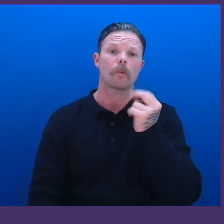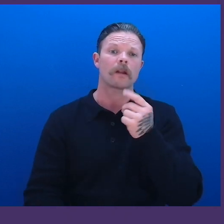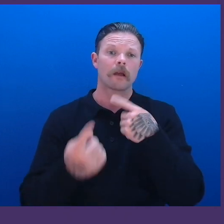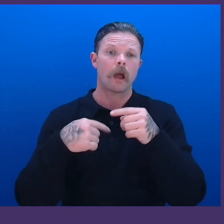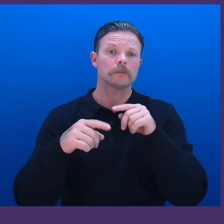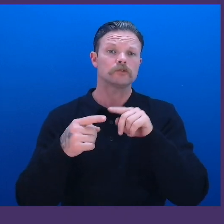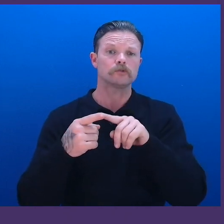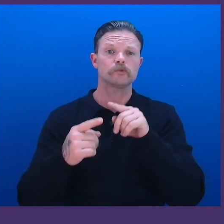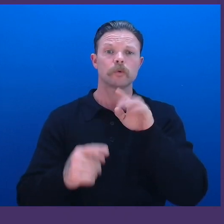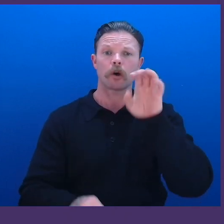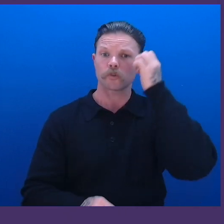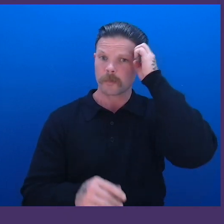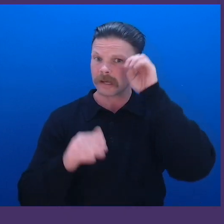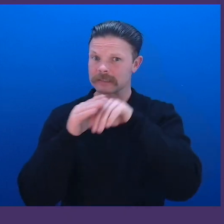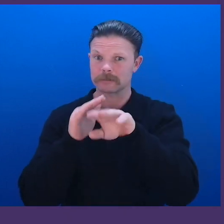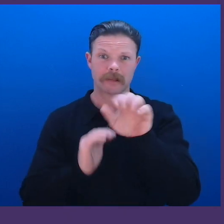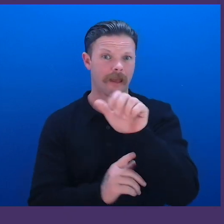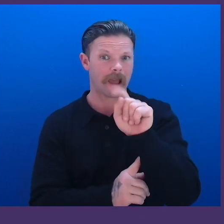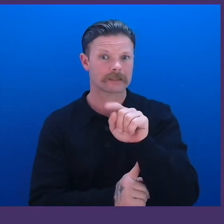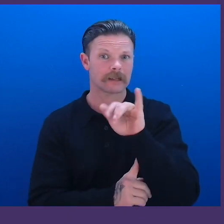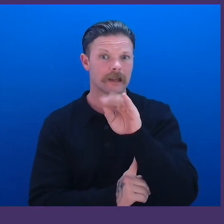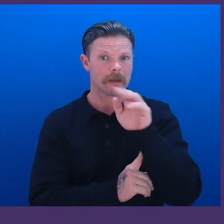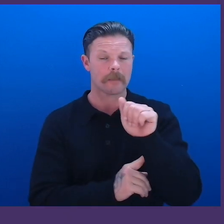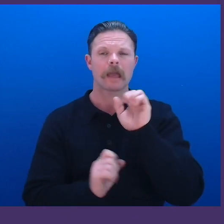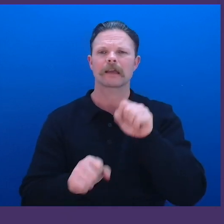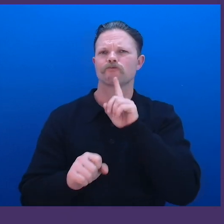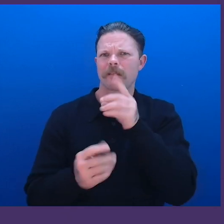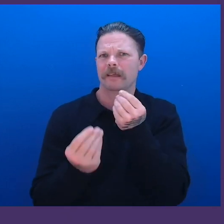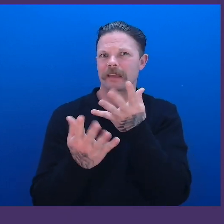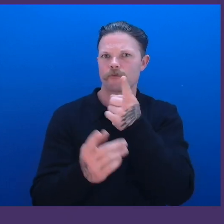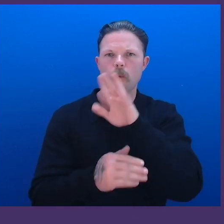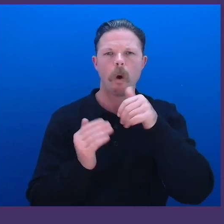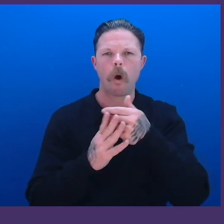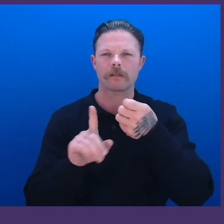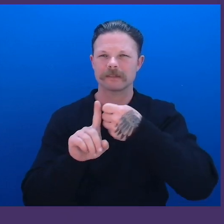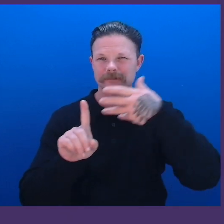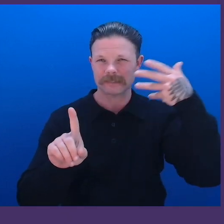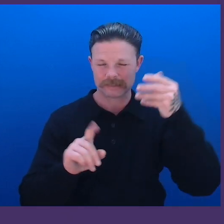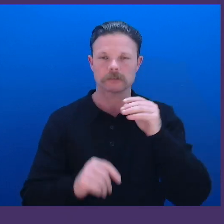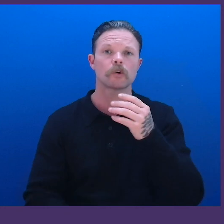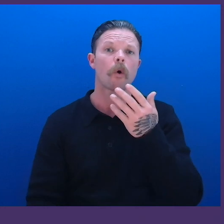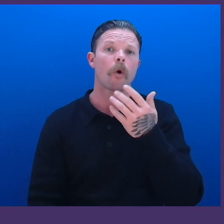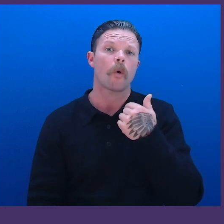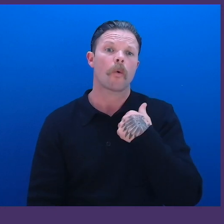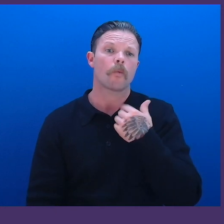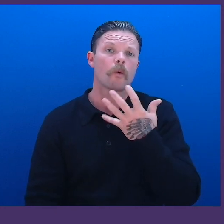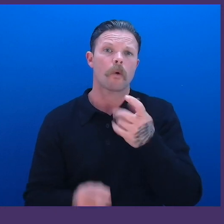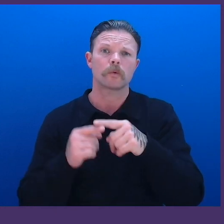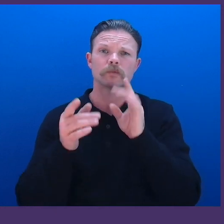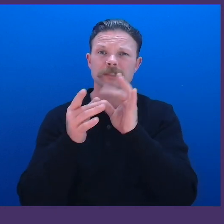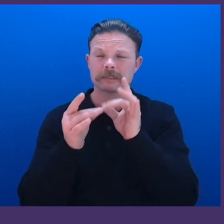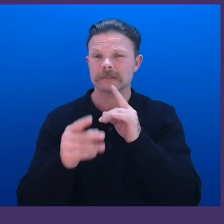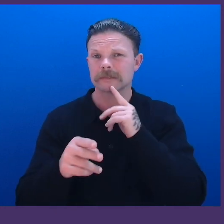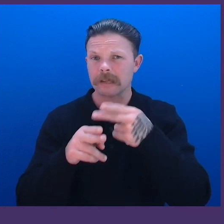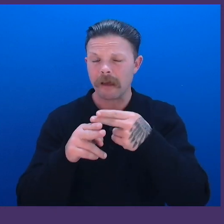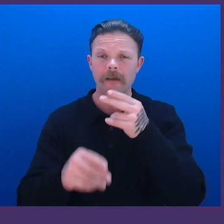Imma can give you all the details. What we want to say is that we supported it